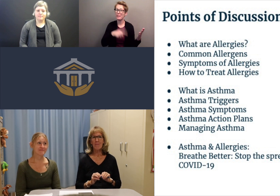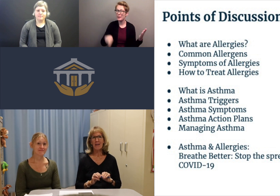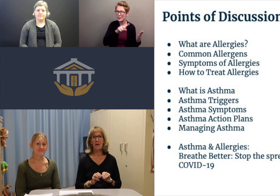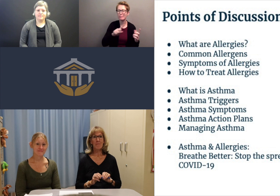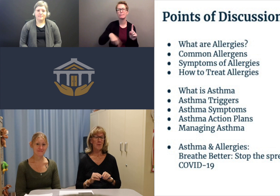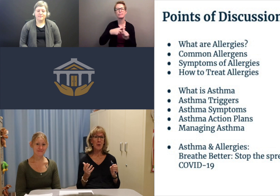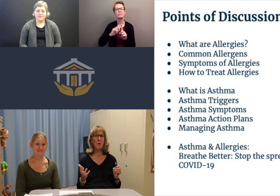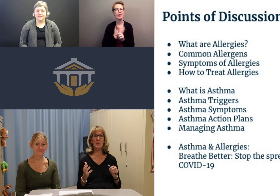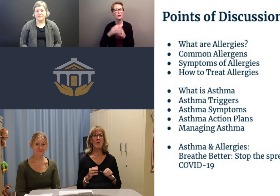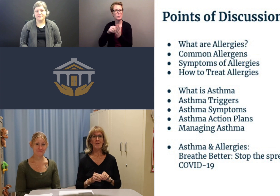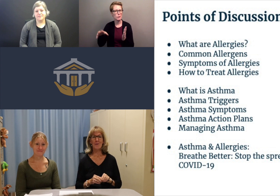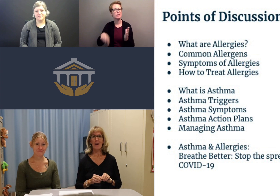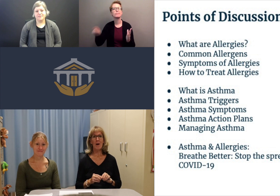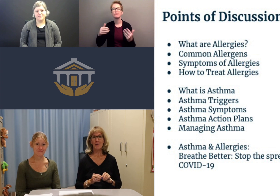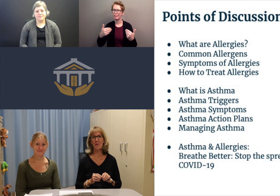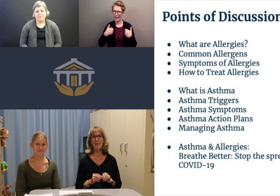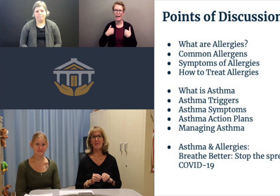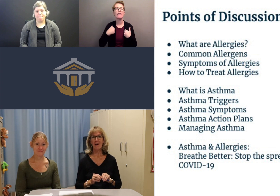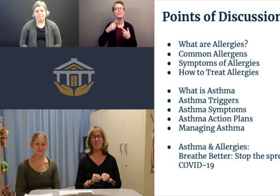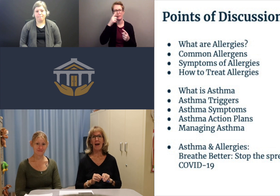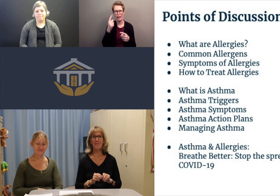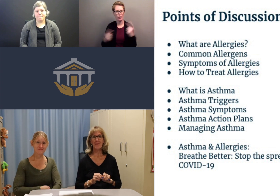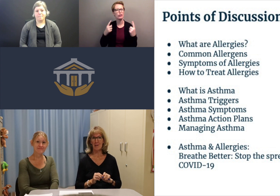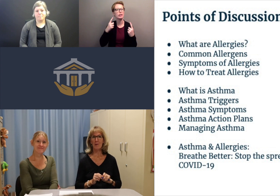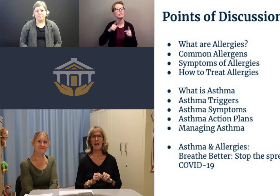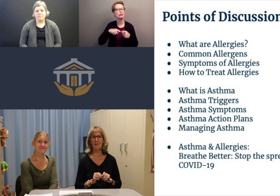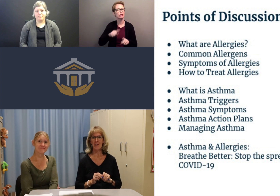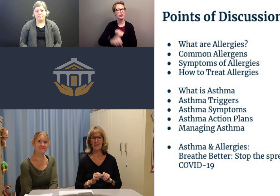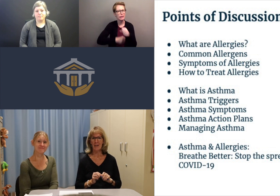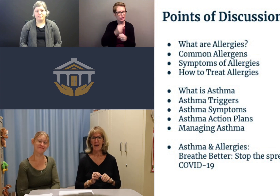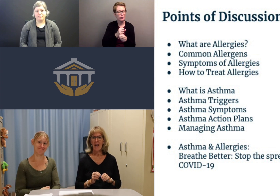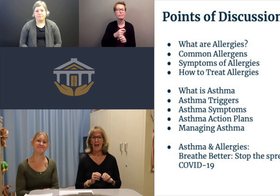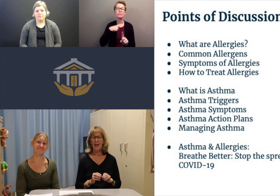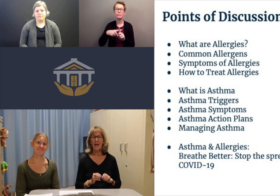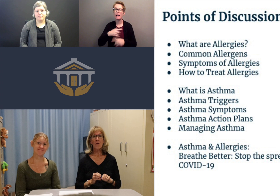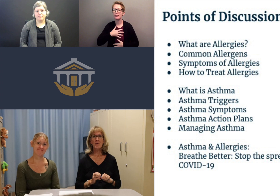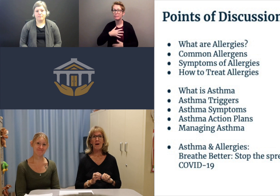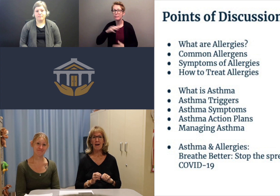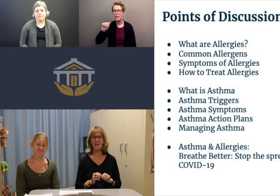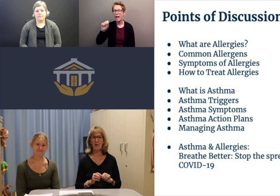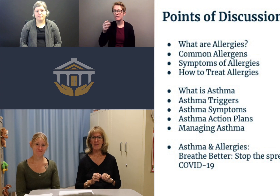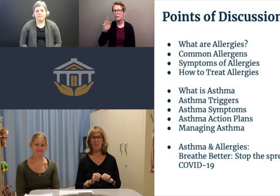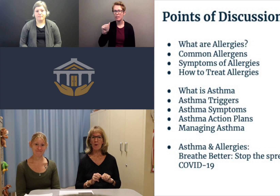many of you as well as our students have seasonal allergies and also have asthma. So we want to